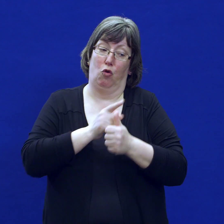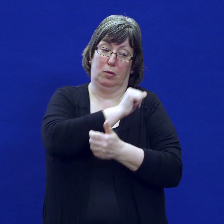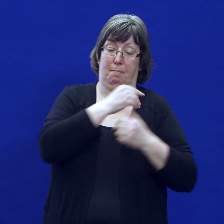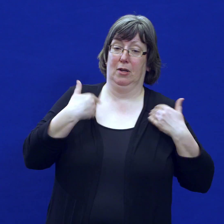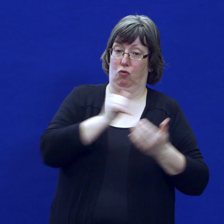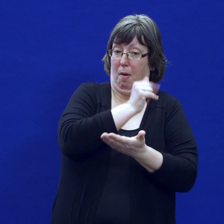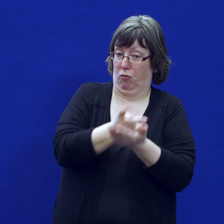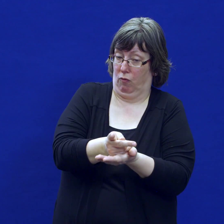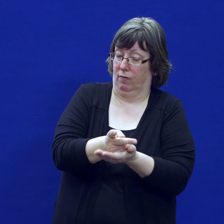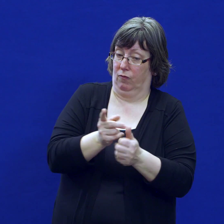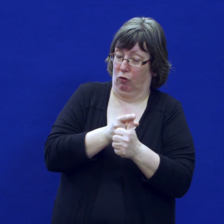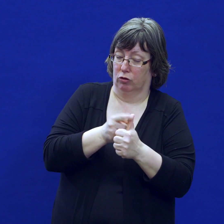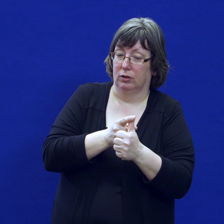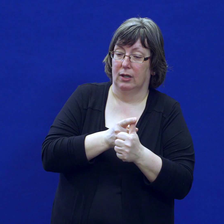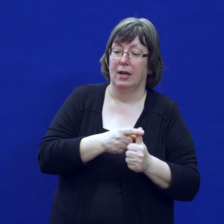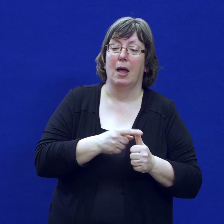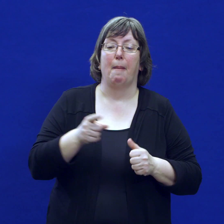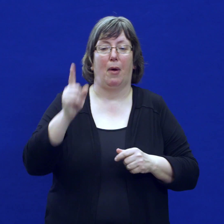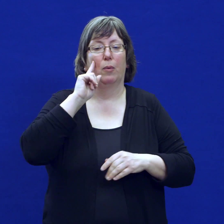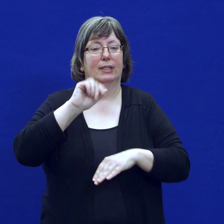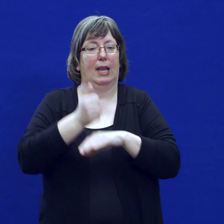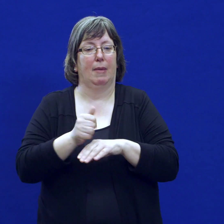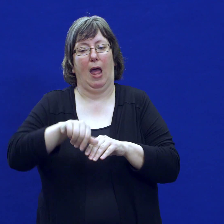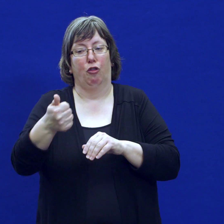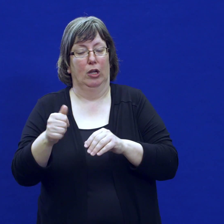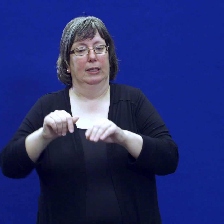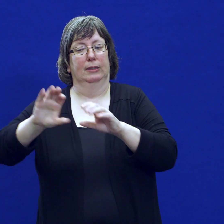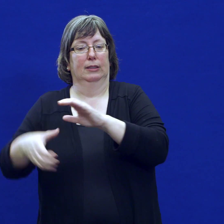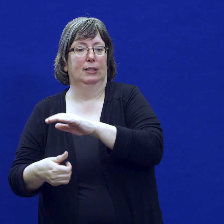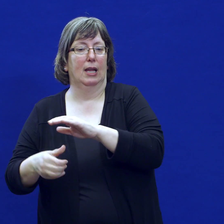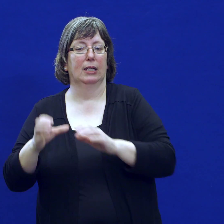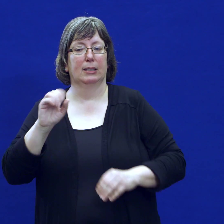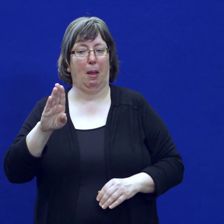approval of the Minister establish a subcommittee of technical experts and